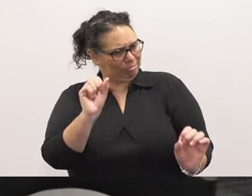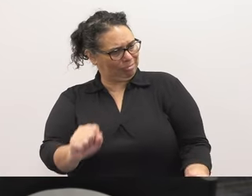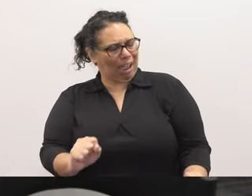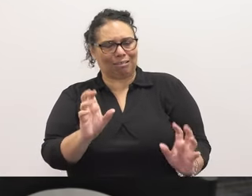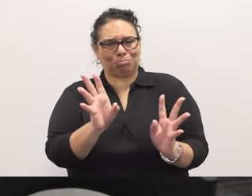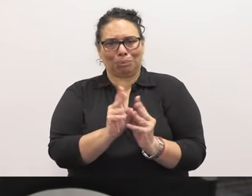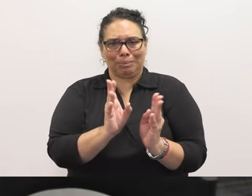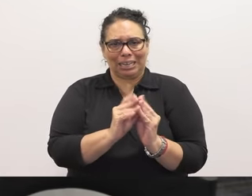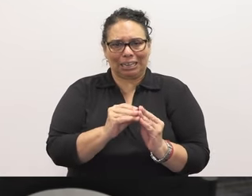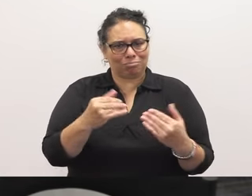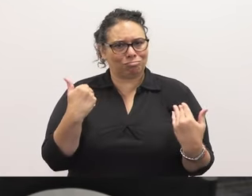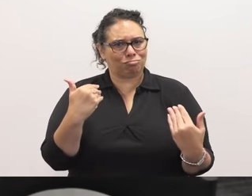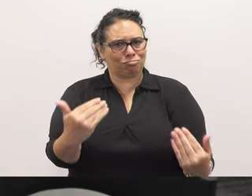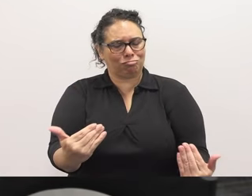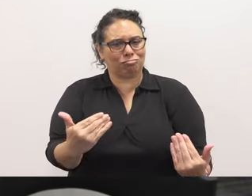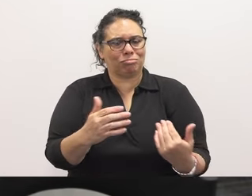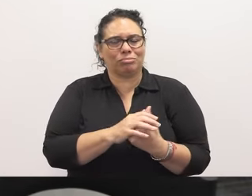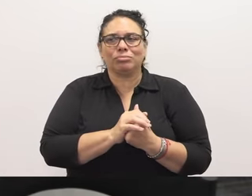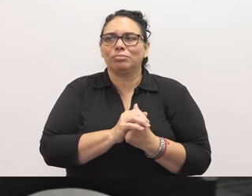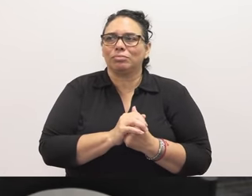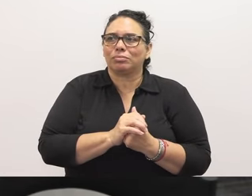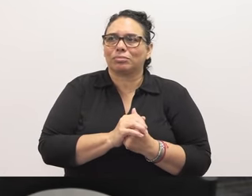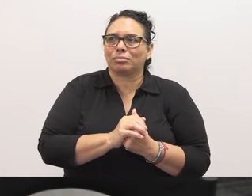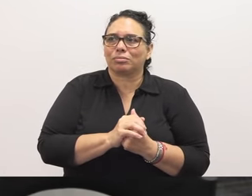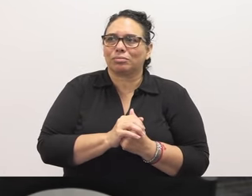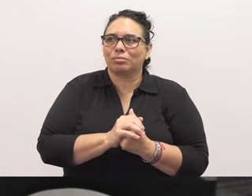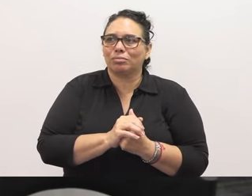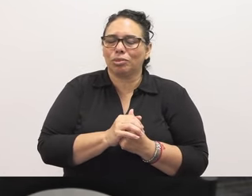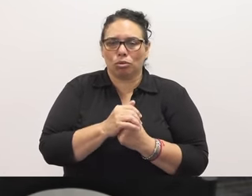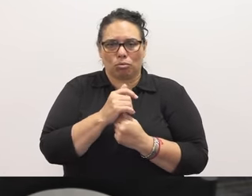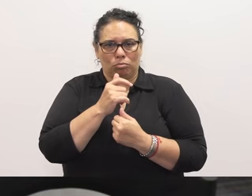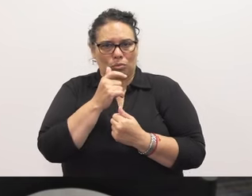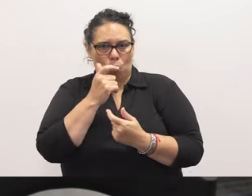And, you know, watching these four young girls stand up